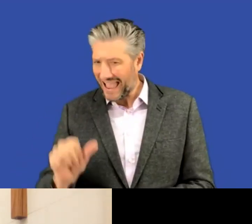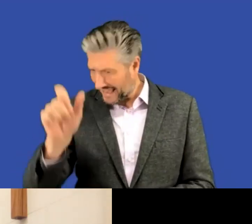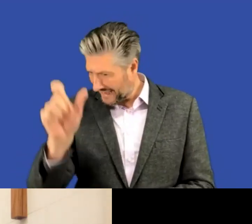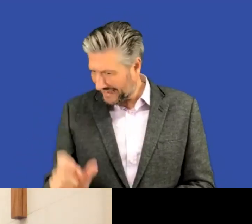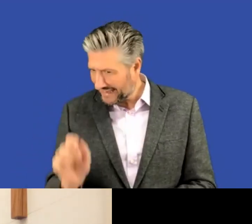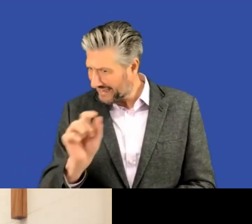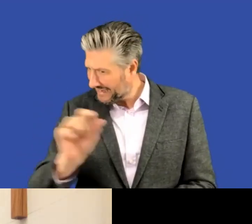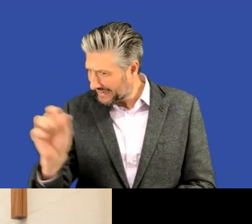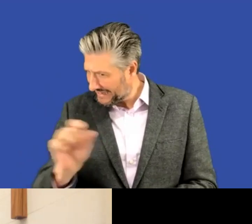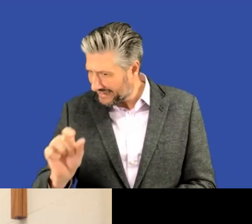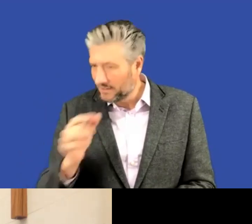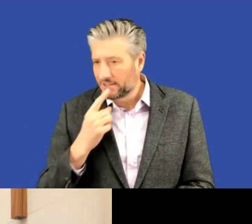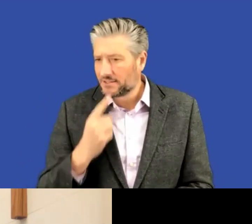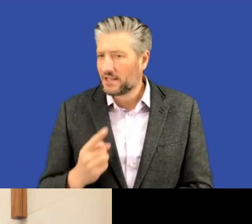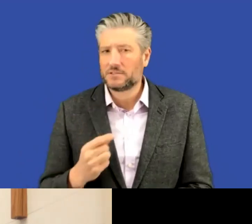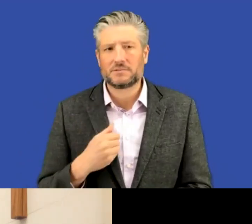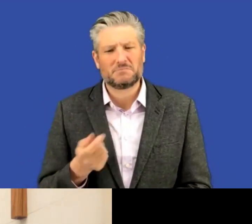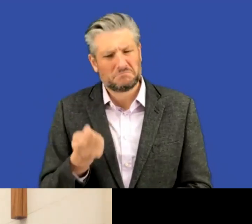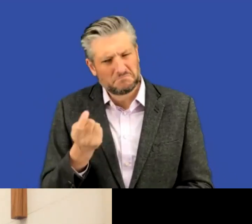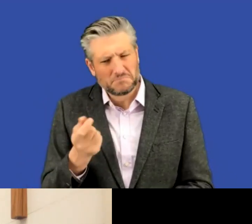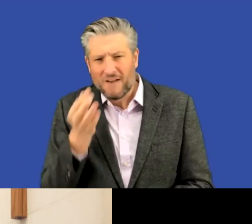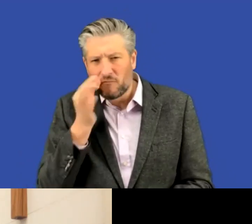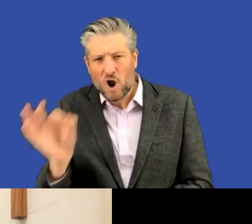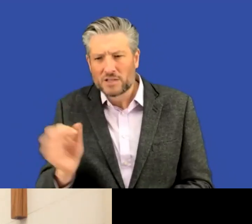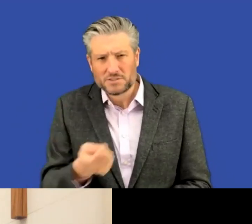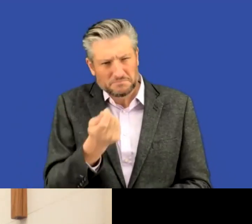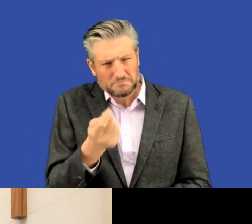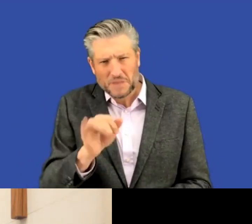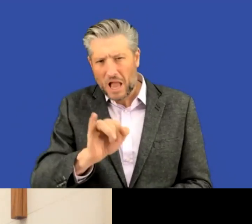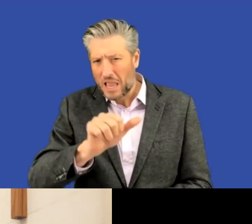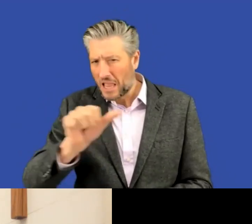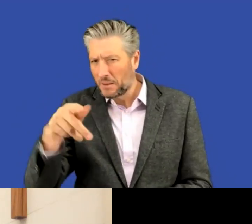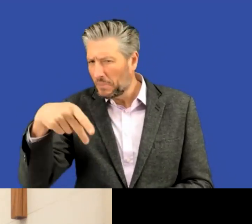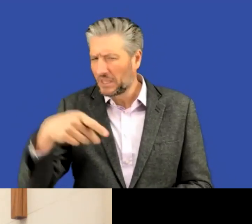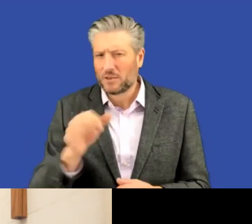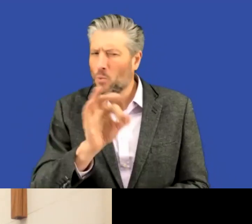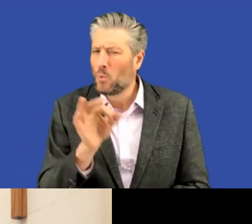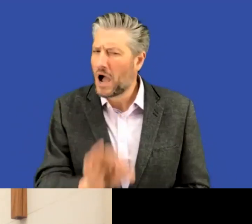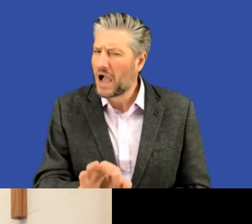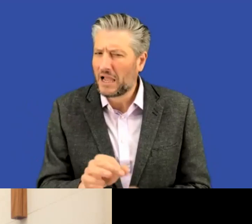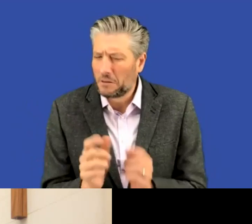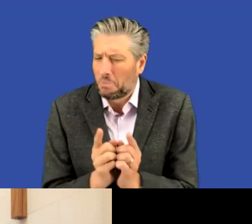I can't respond to that, but one reason usually we have a little less representation in a